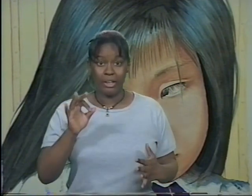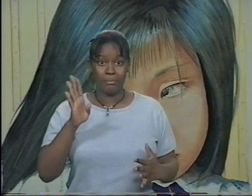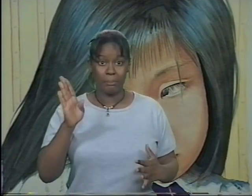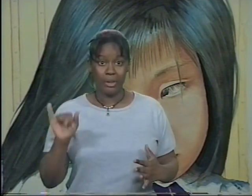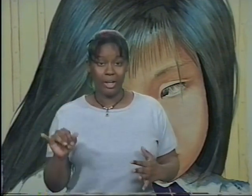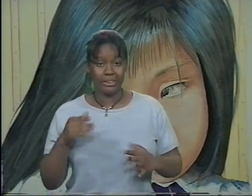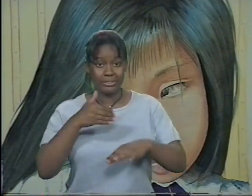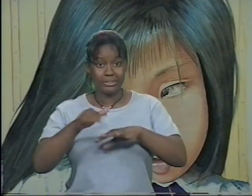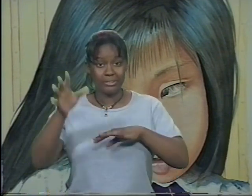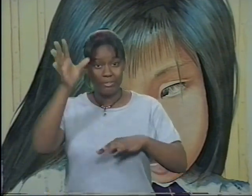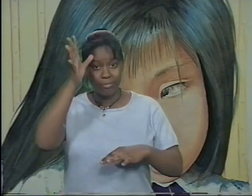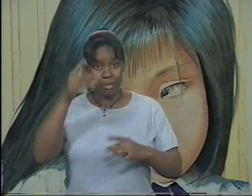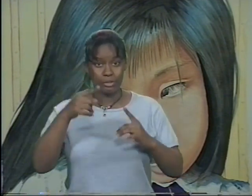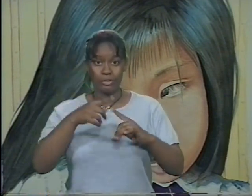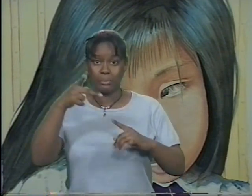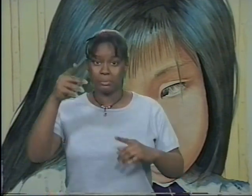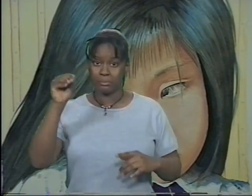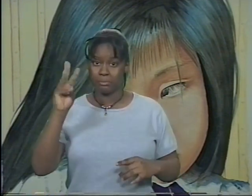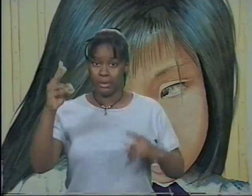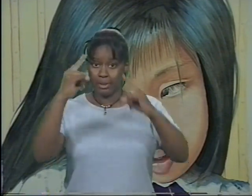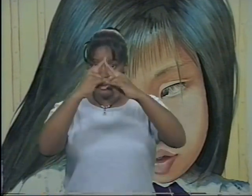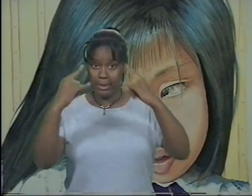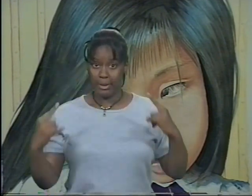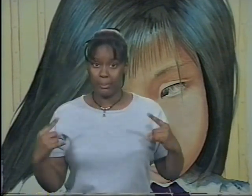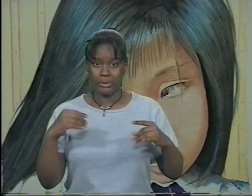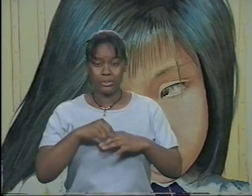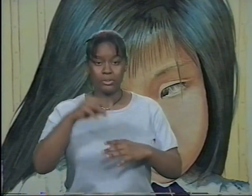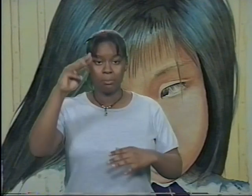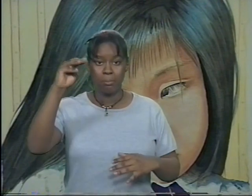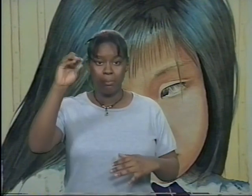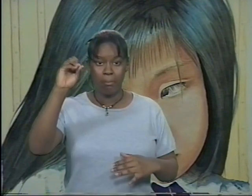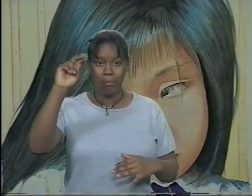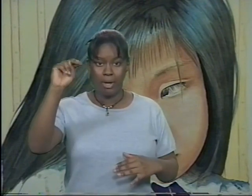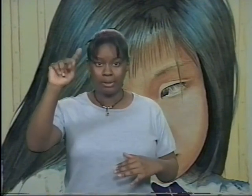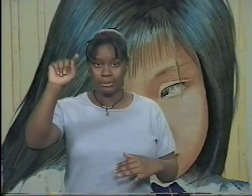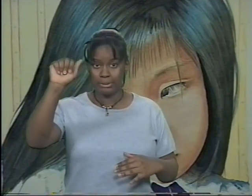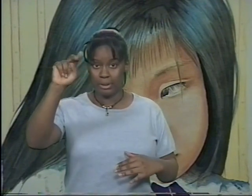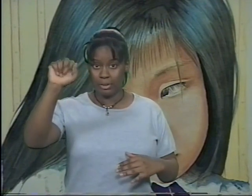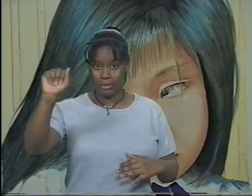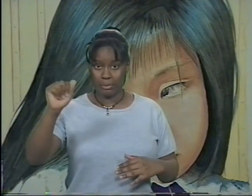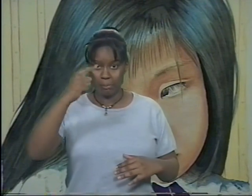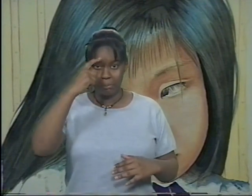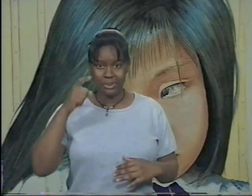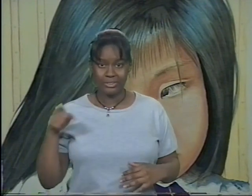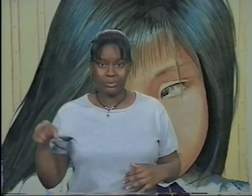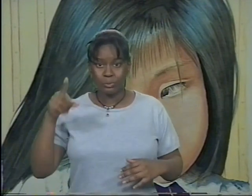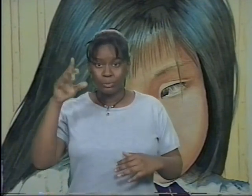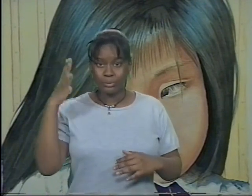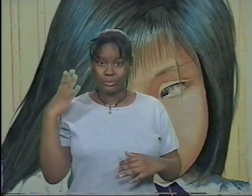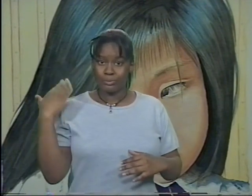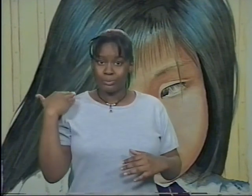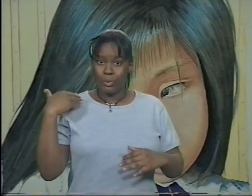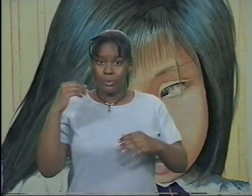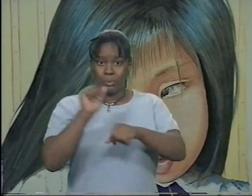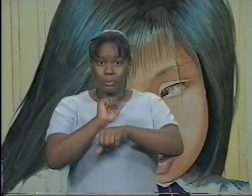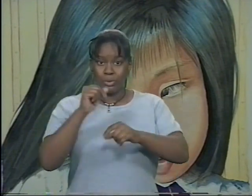The FBI had sent Papa to a prisoner-of-war camp in Montana just because he worked for a Japanese company.